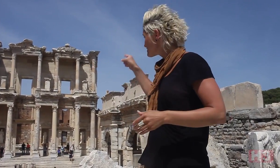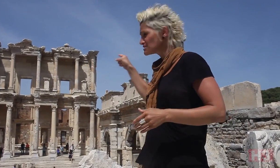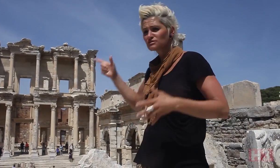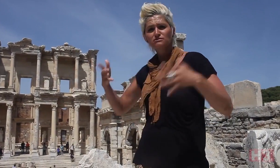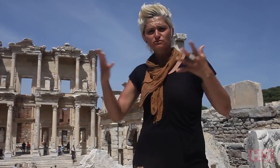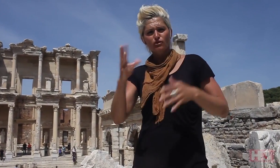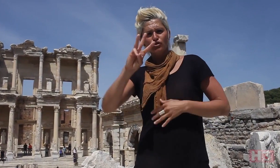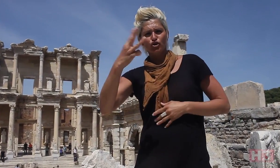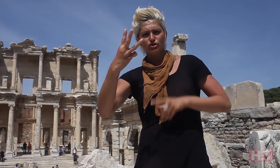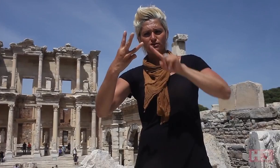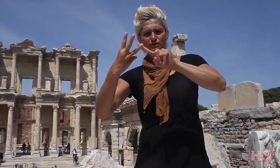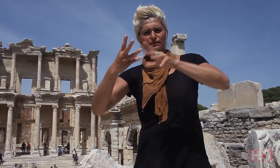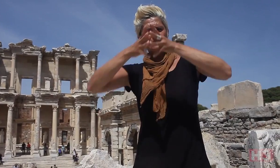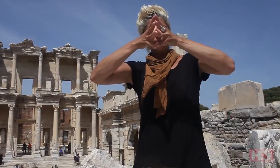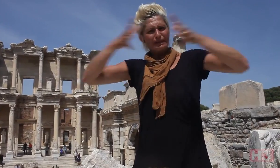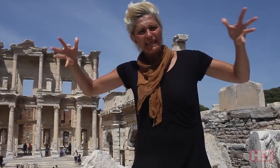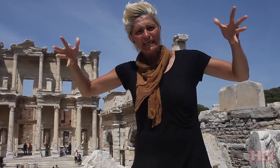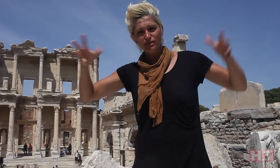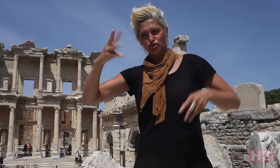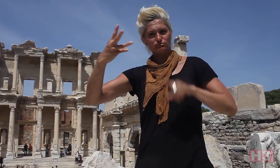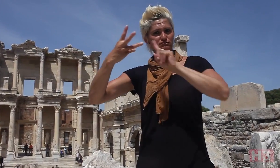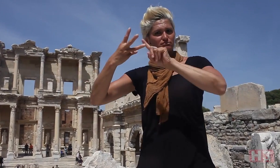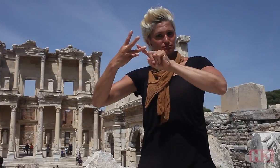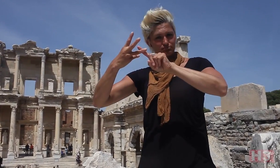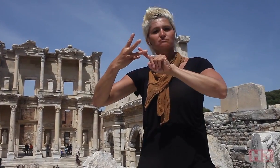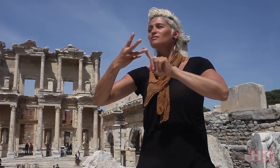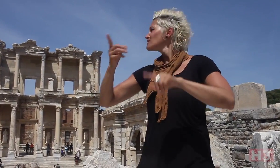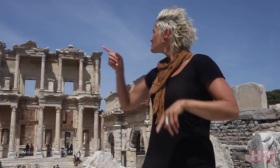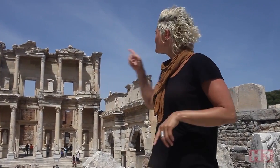This library is the third largest.